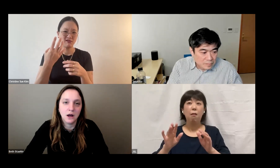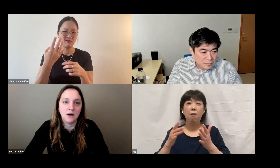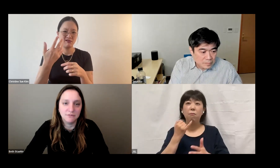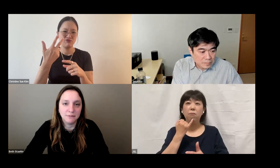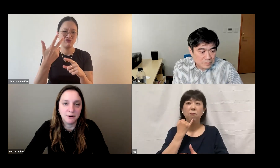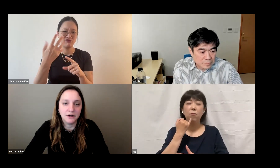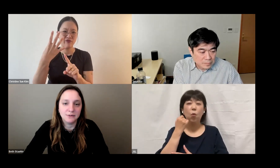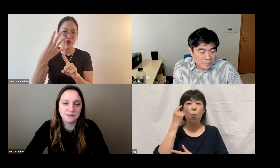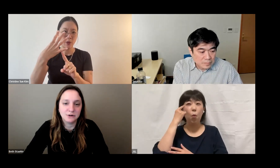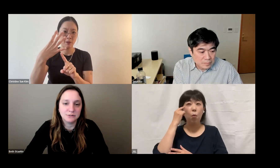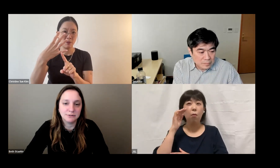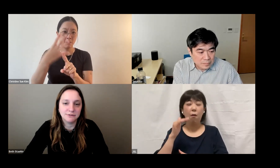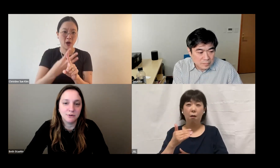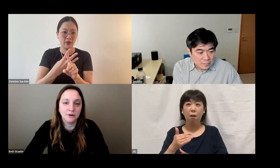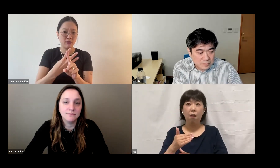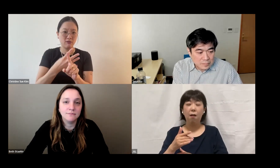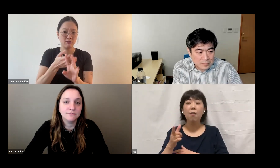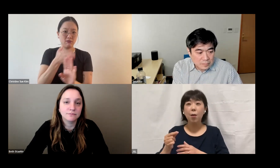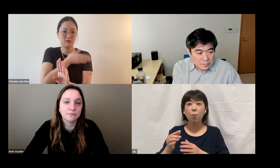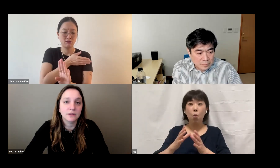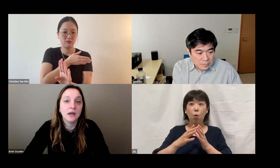of the part I was going to perform.